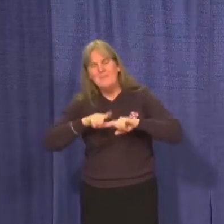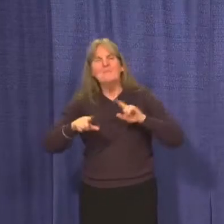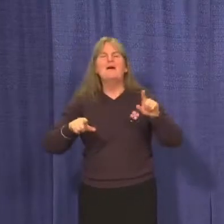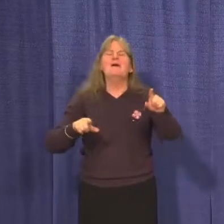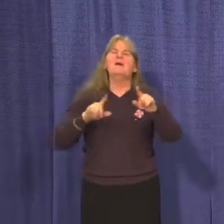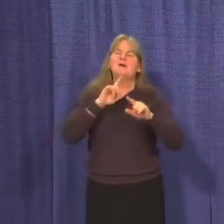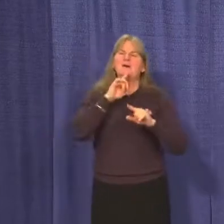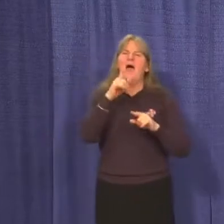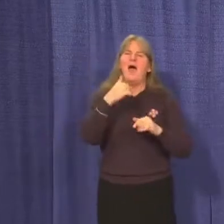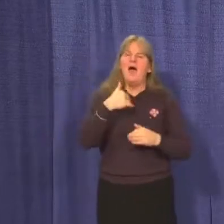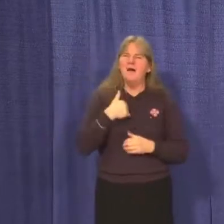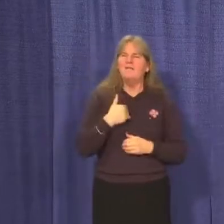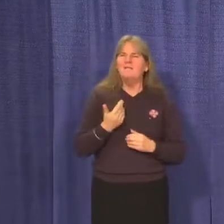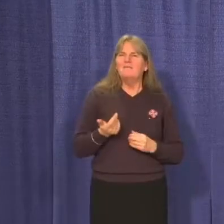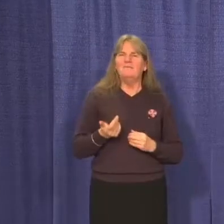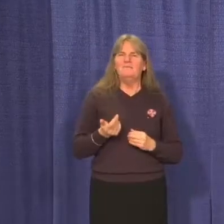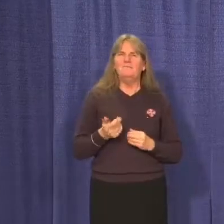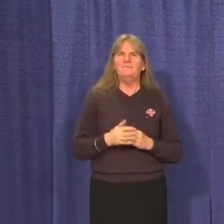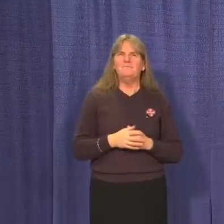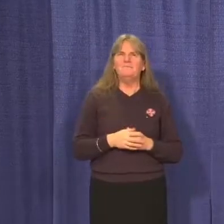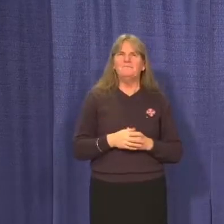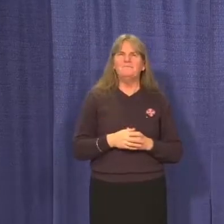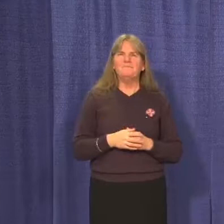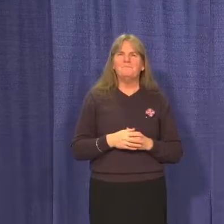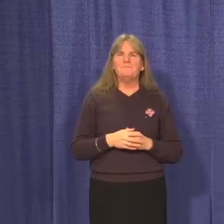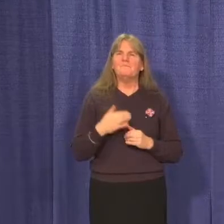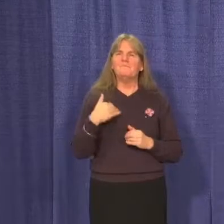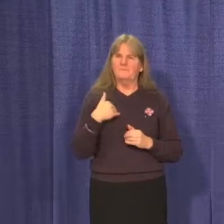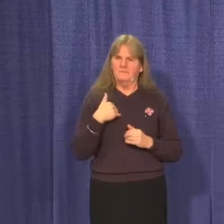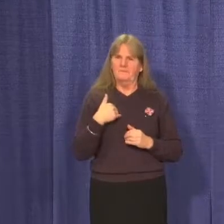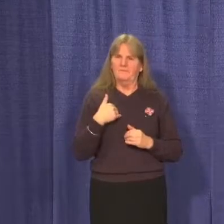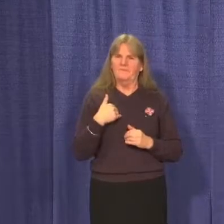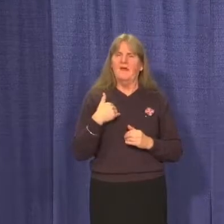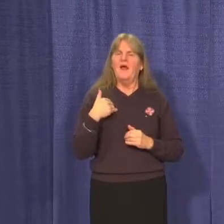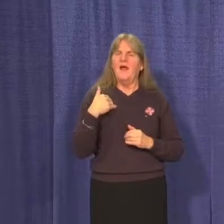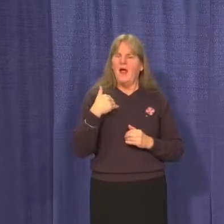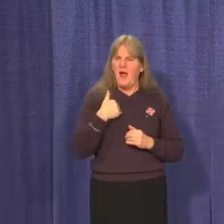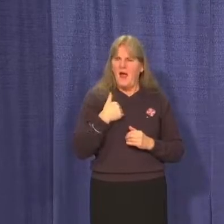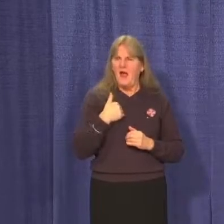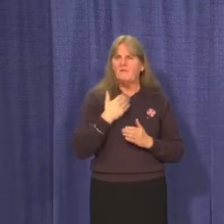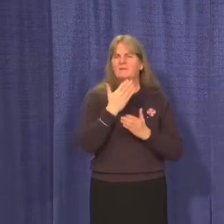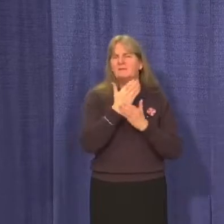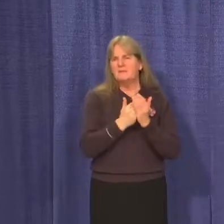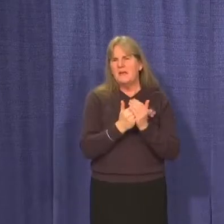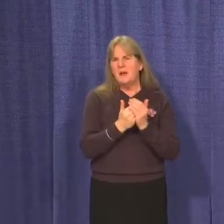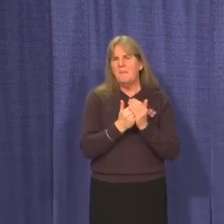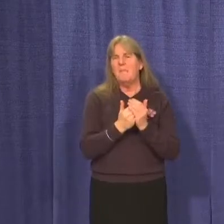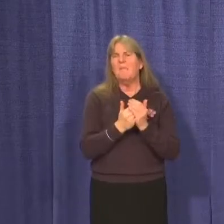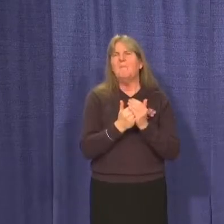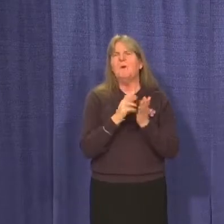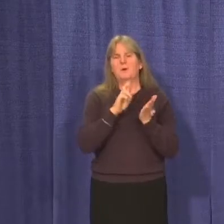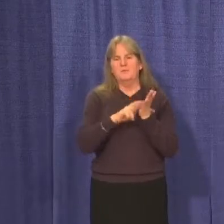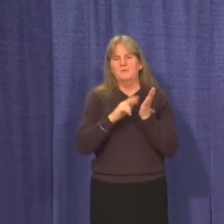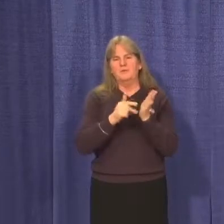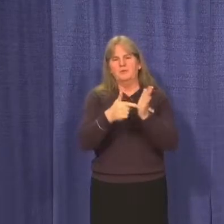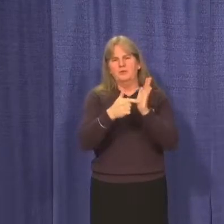There is actually very good, limited but very promising data that shows the first dose might